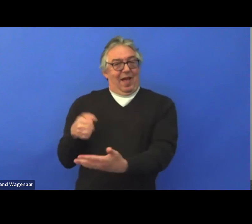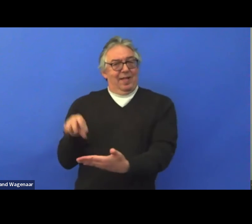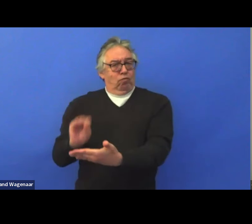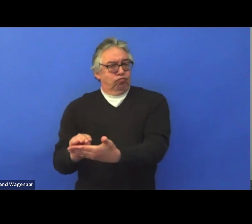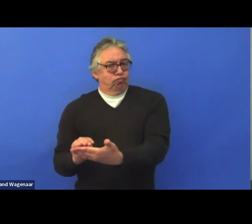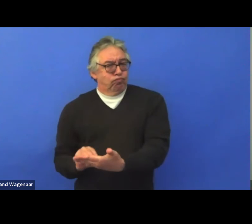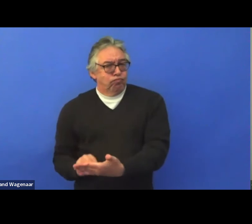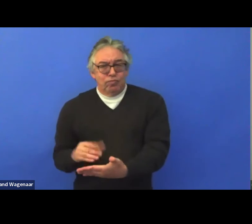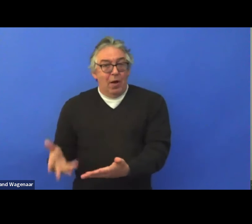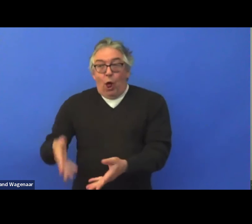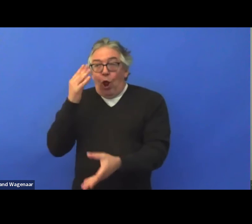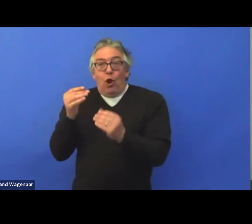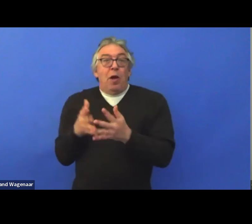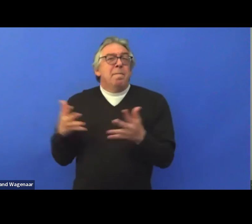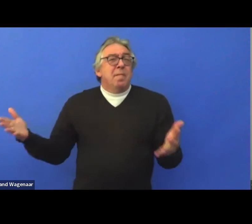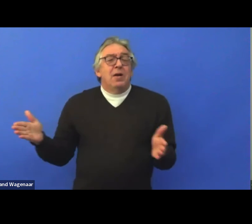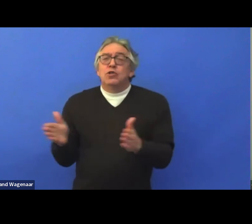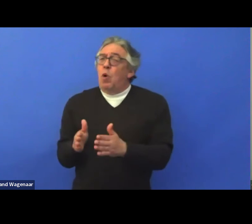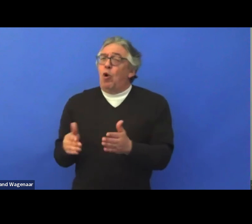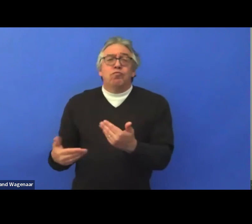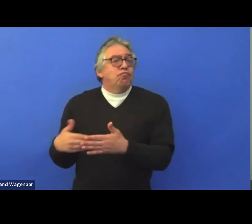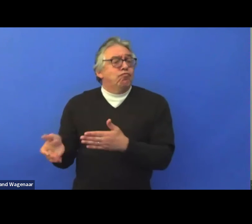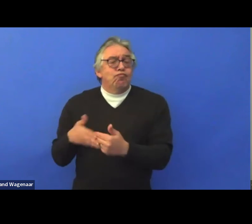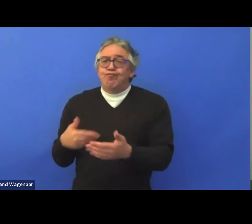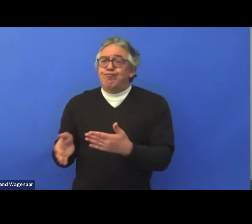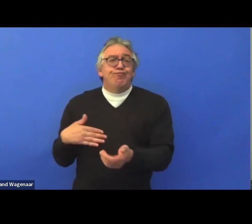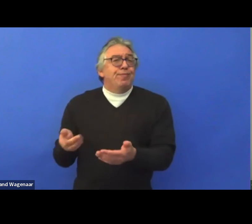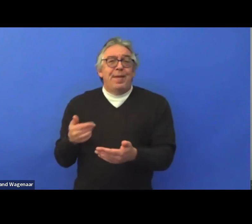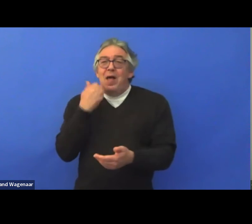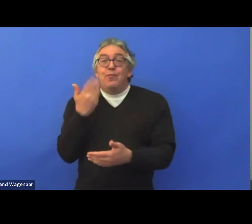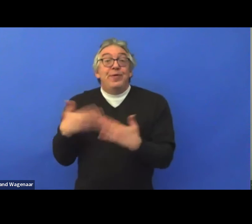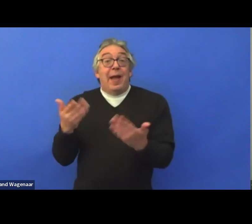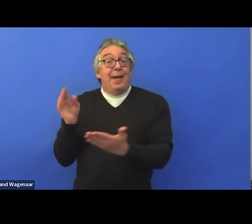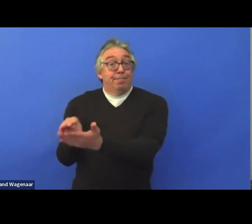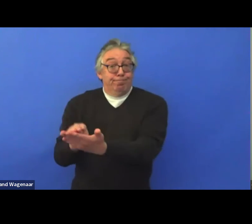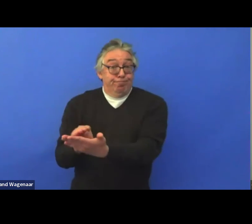that came up in day to day delivery, regular evidence in sharing